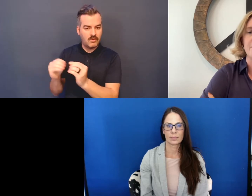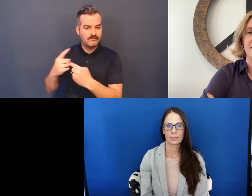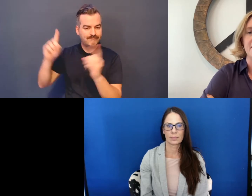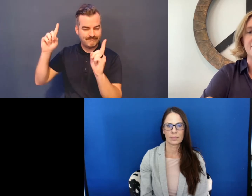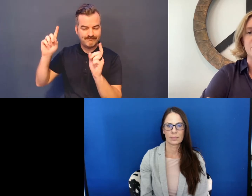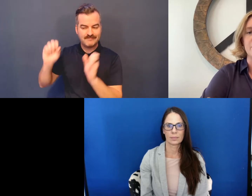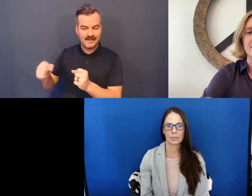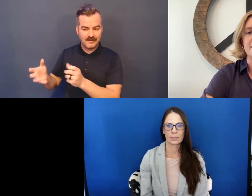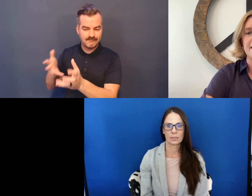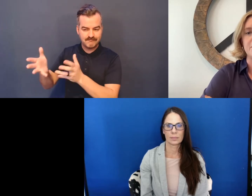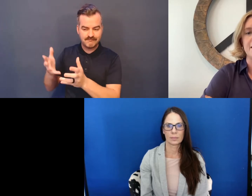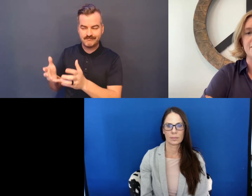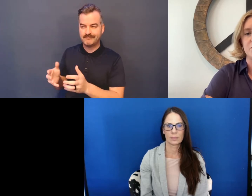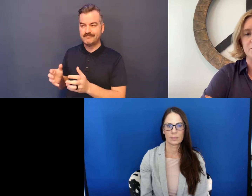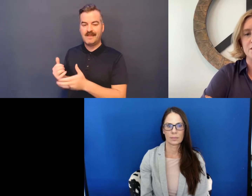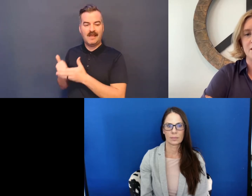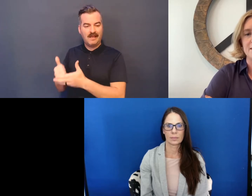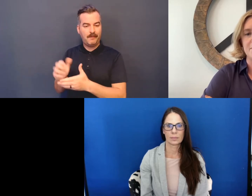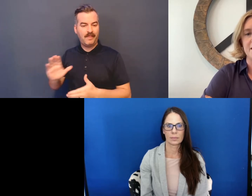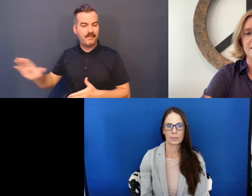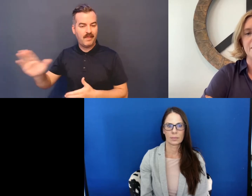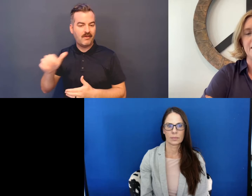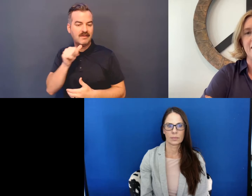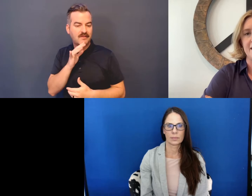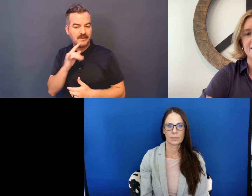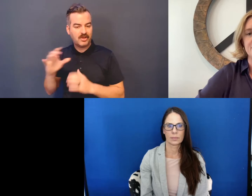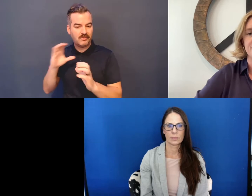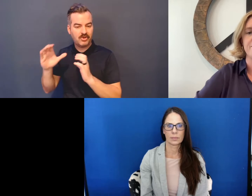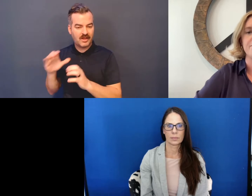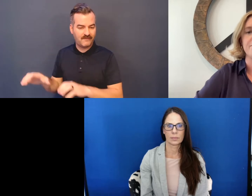be in interpreting the disabled individuals non speaking communicative acts.